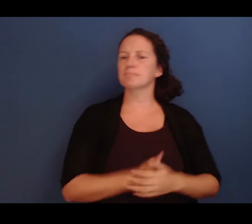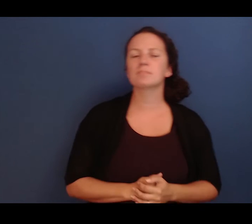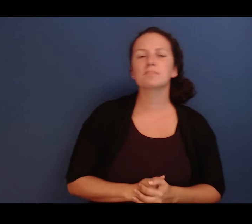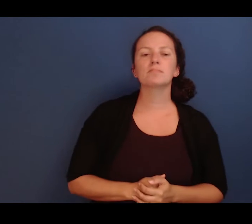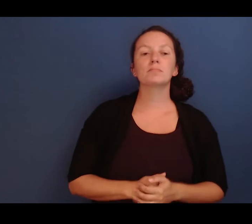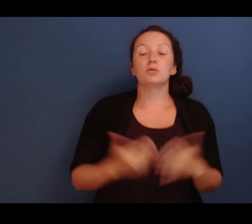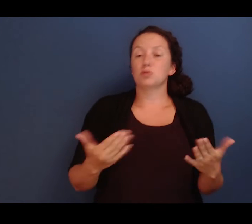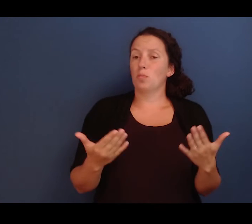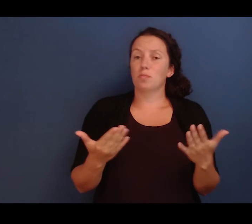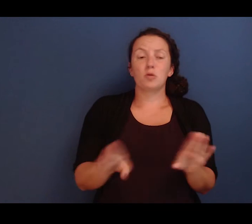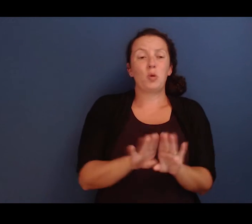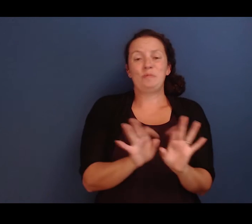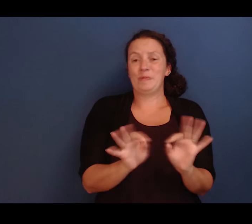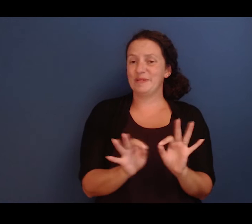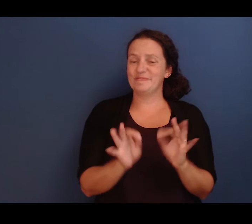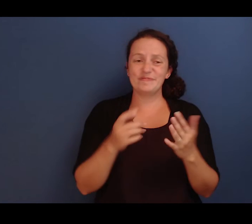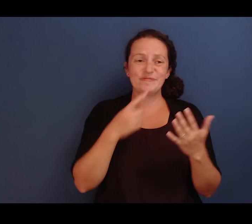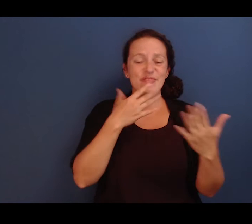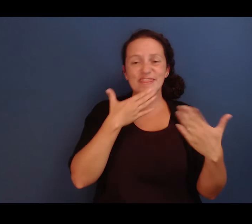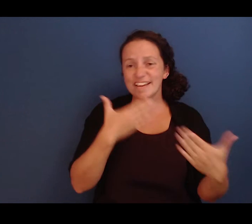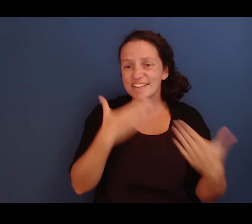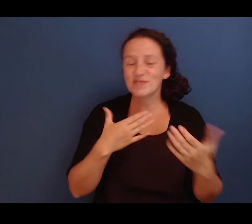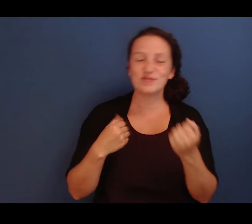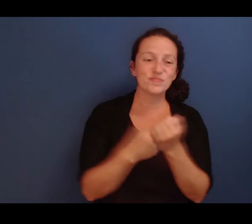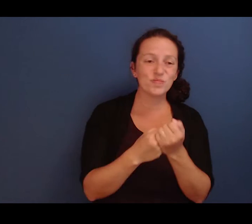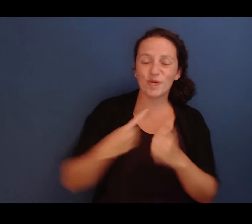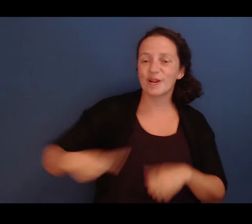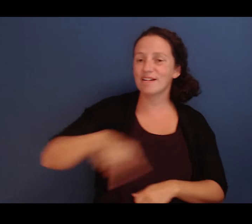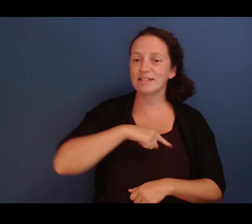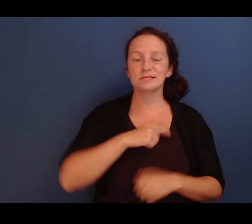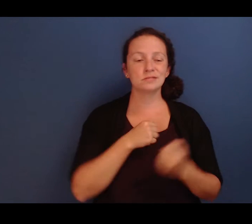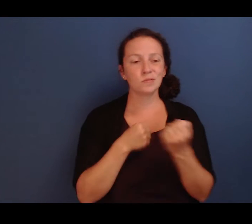So in closing, I just want to say thank you for supporting us and supporting the hard